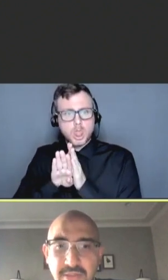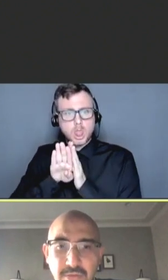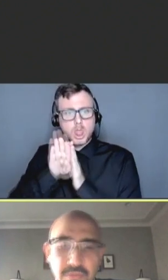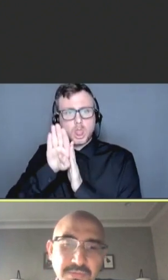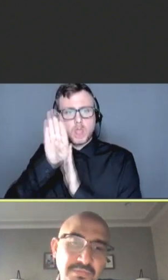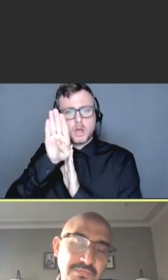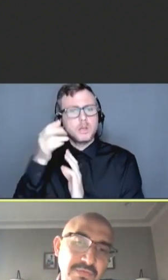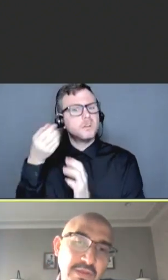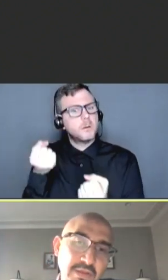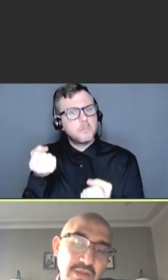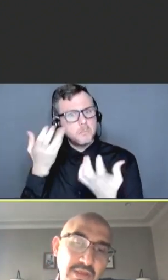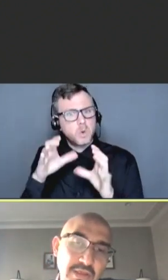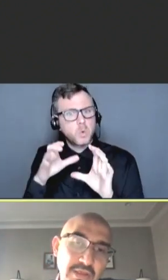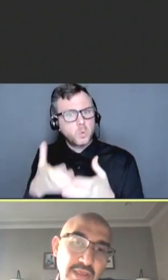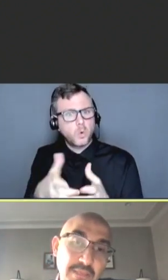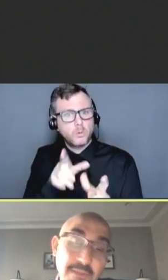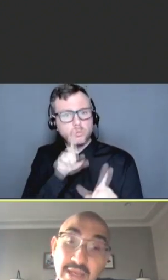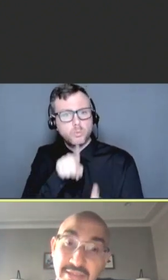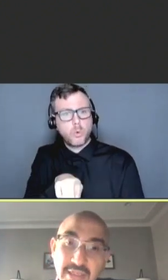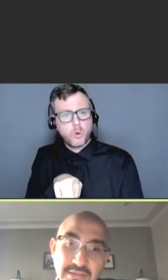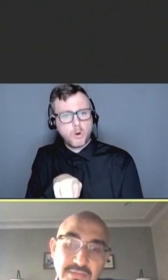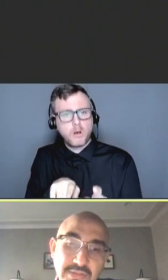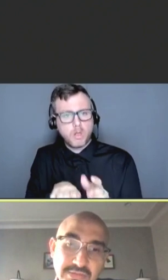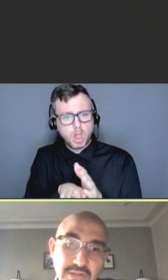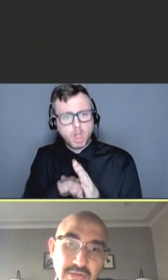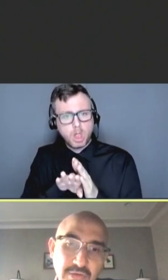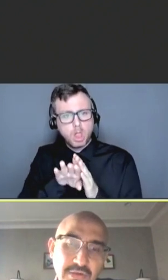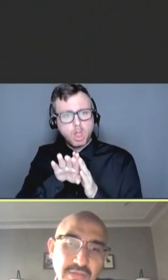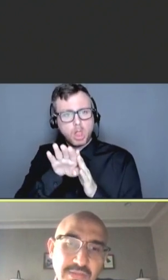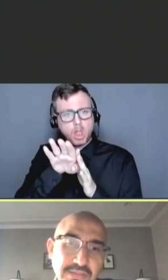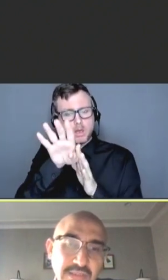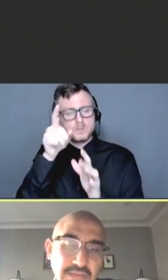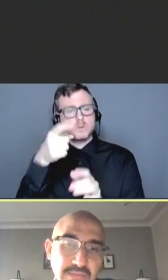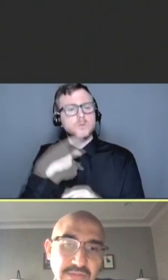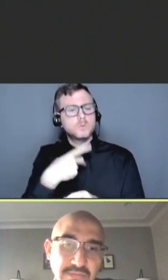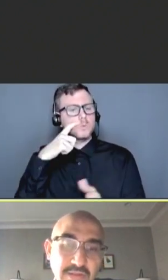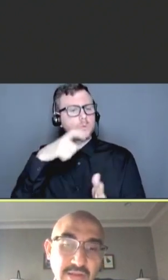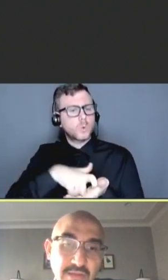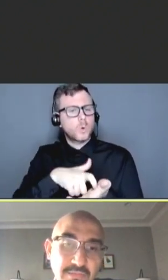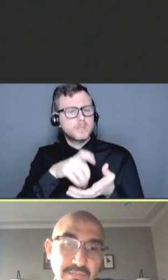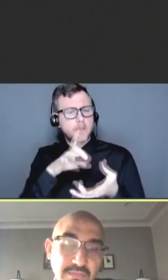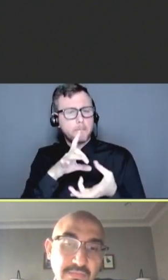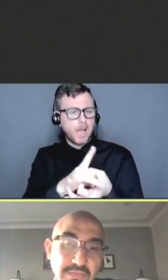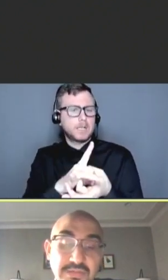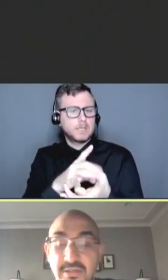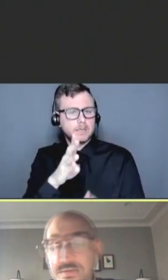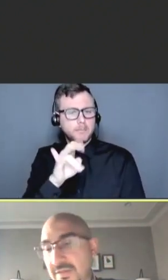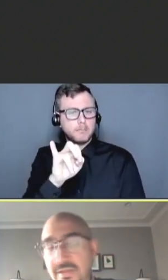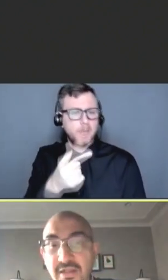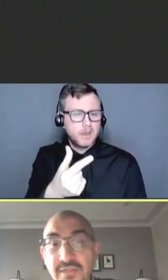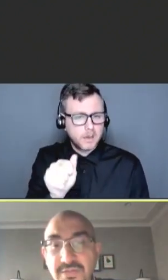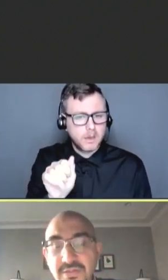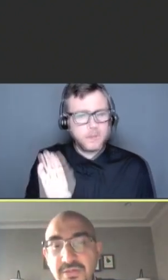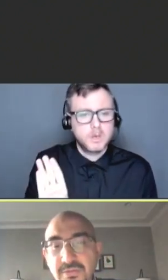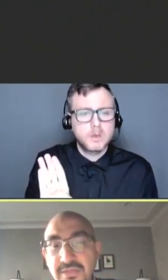many groups, of binding antibodies early on. And these antibodies -- the levels start to